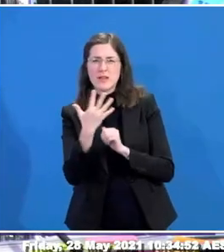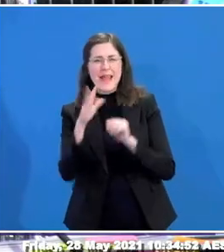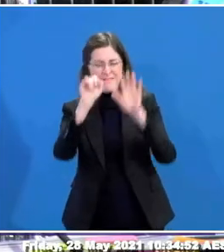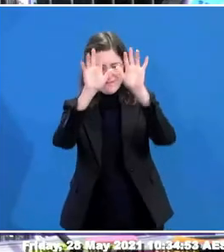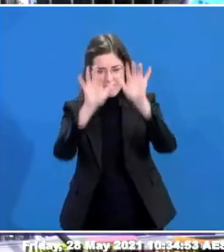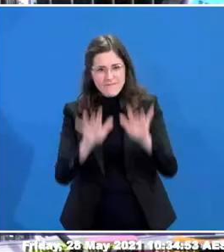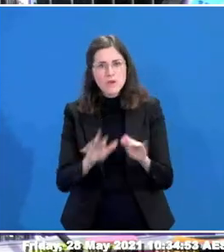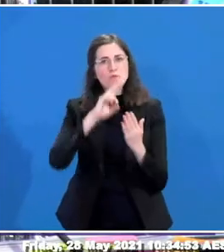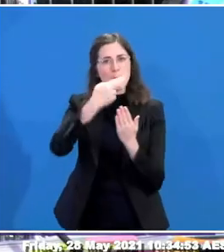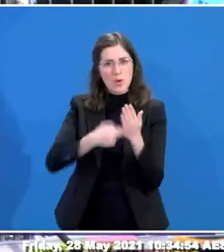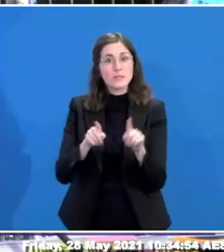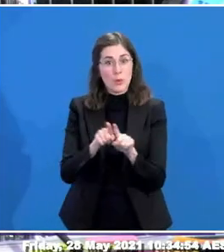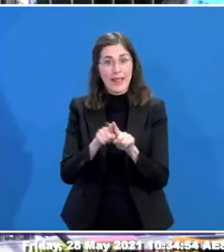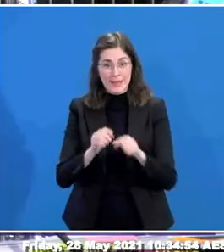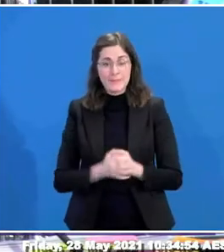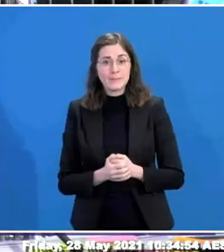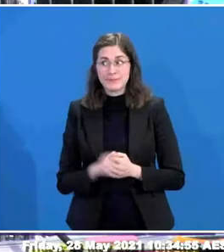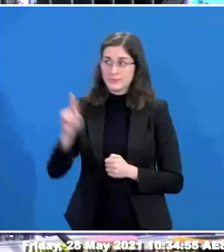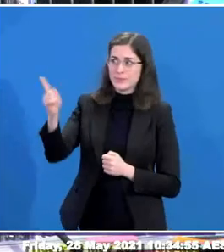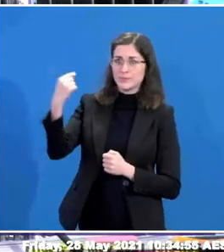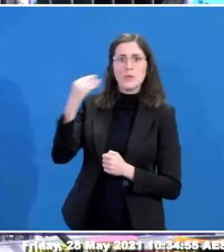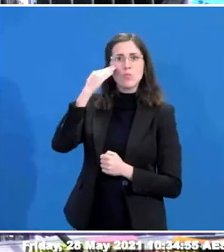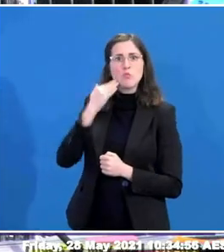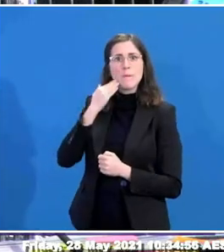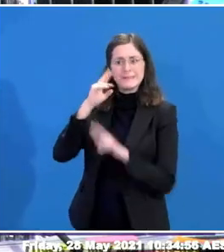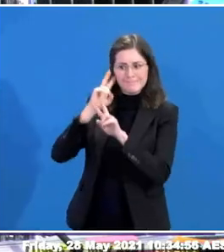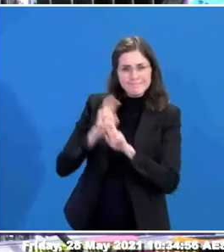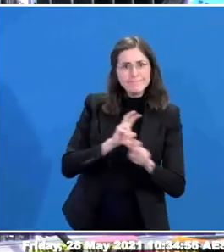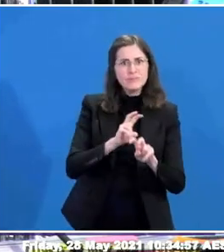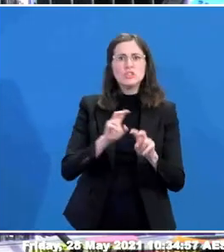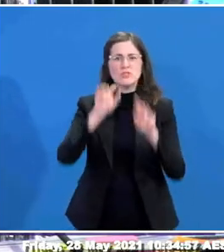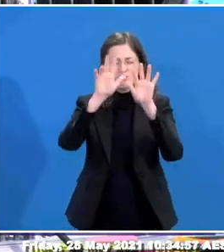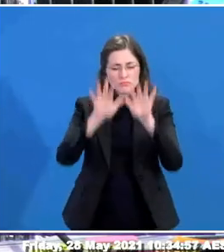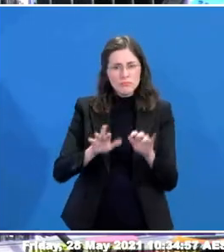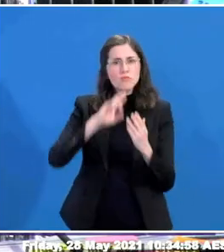And so Ms Piaud has prepared a report of findings in relation to the allegations